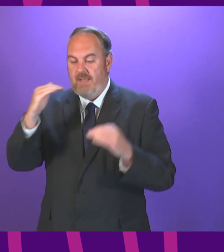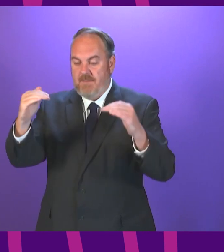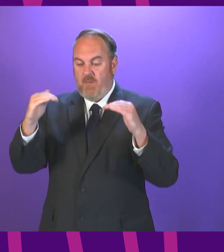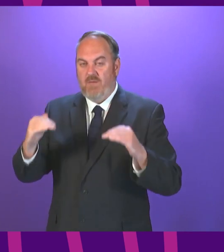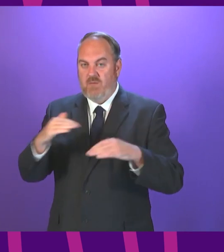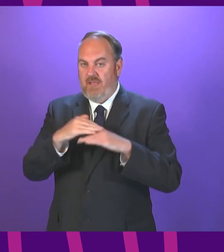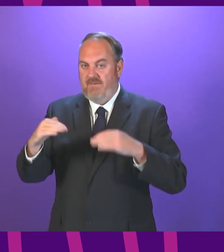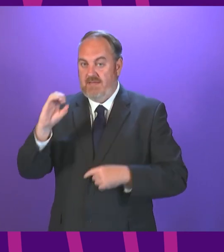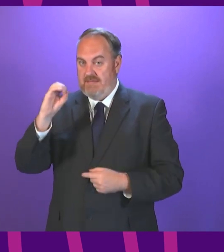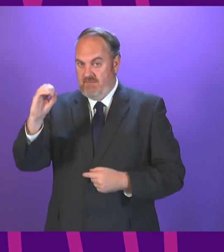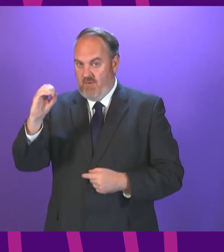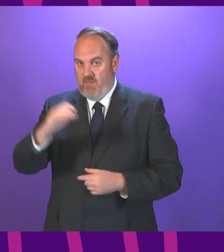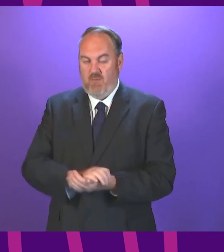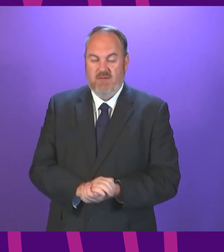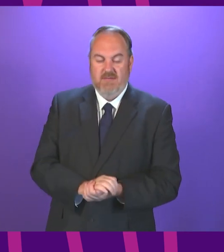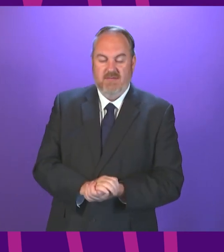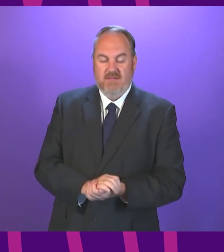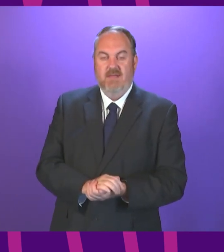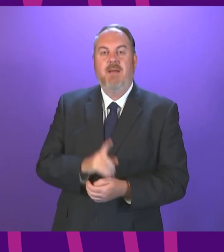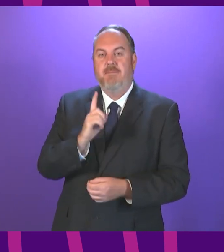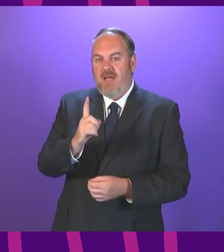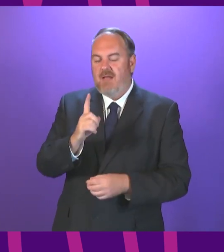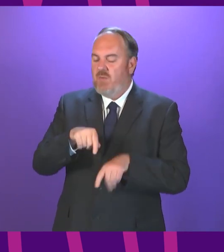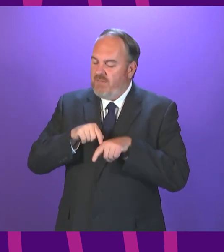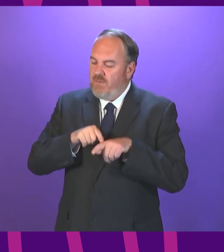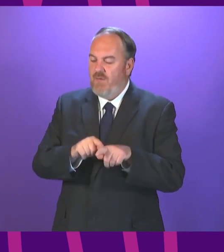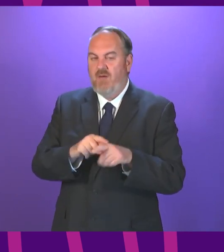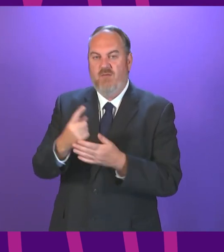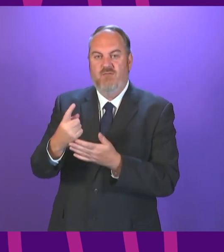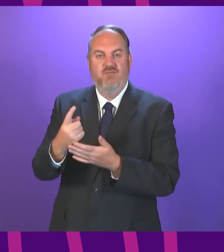modifications that will be applied consistently across the country in order to ensure that we are